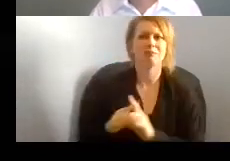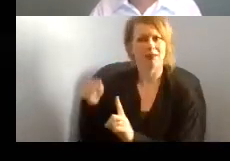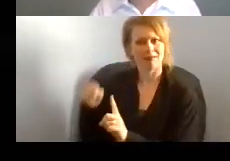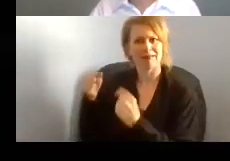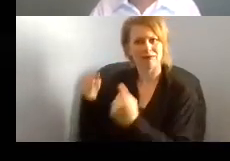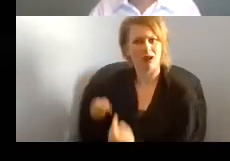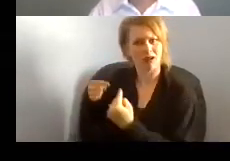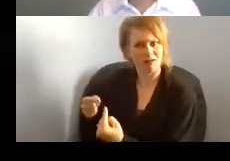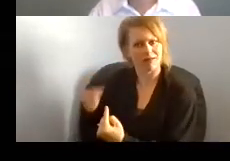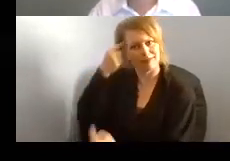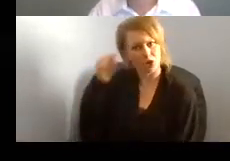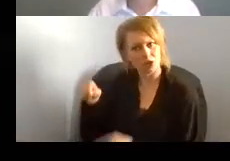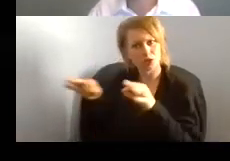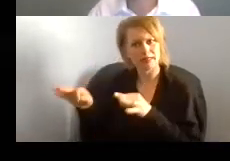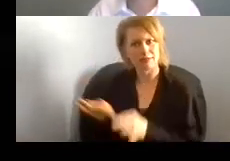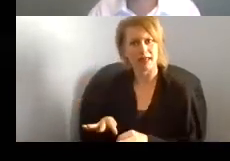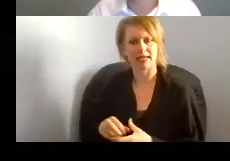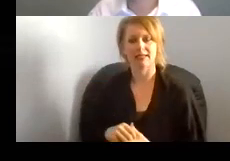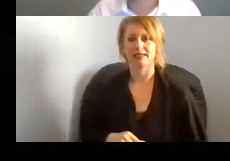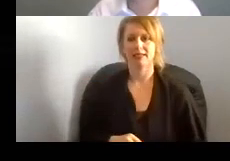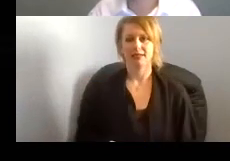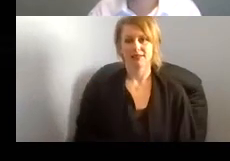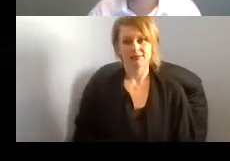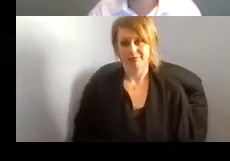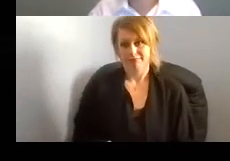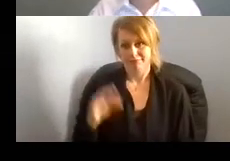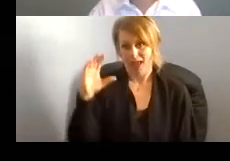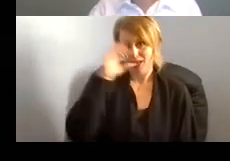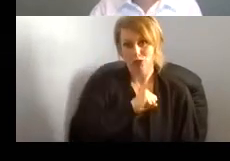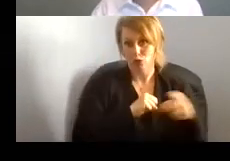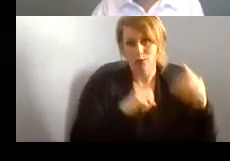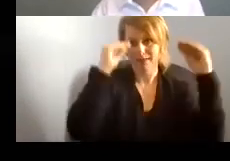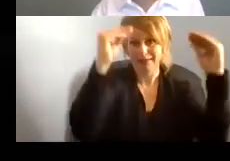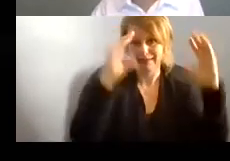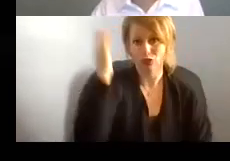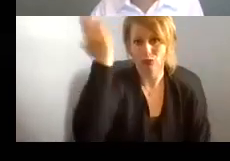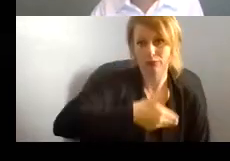And I will tell you that I assume the teacher never knew this even happened. Because based on the way she told me the story during